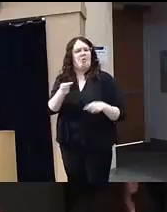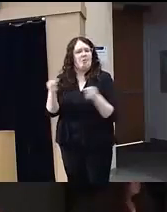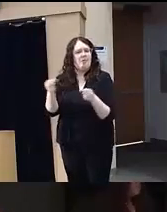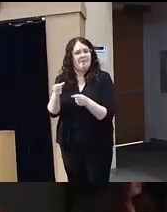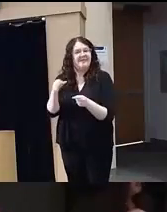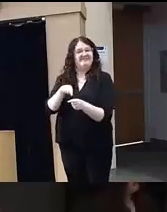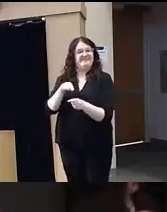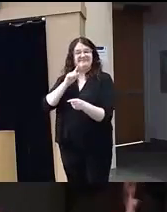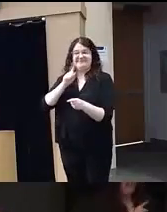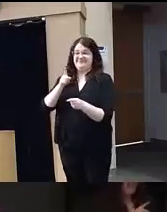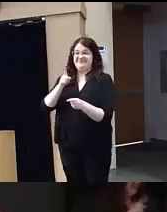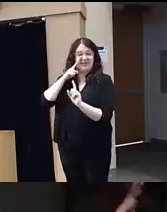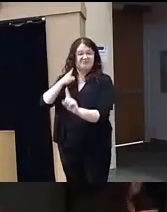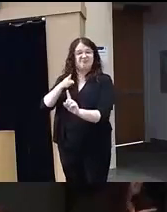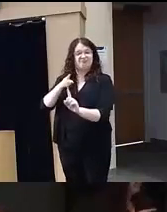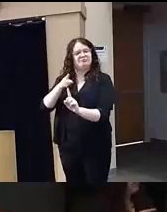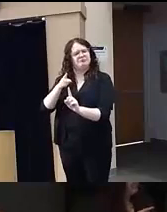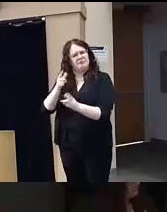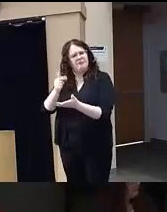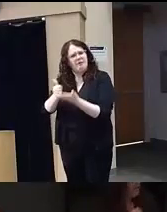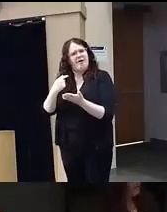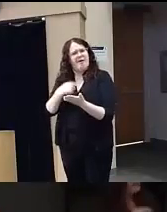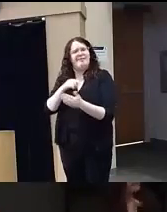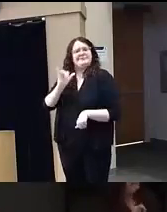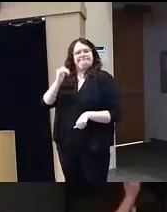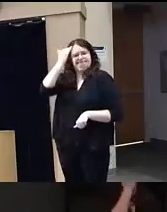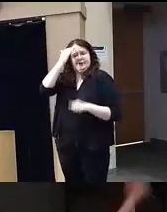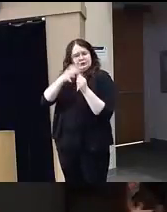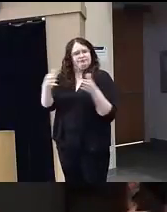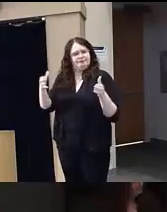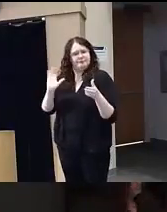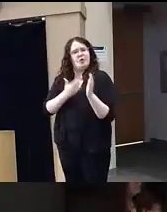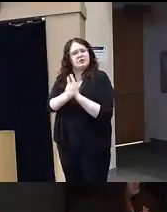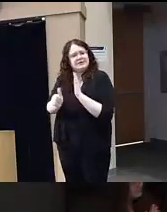toward really expanding our knowledge base our skill set and our Collective conversation